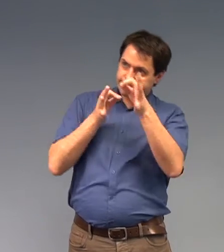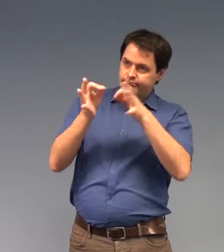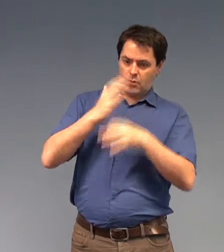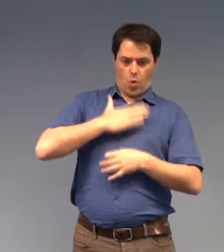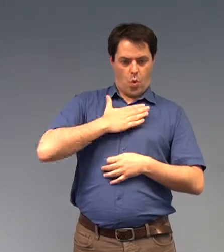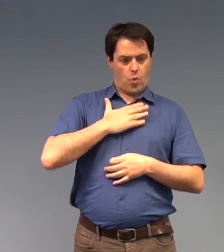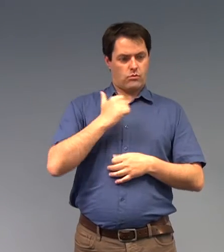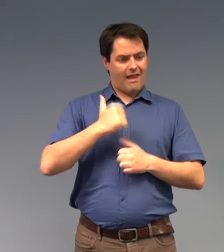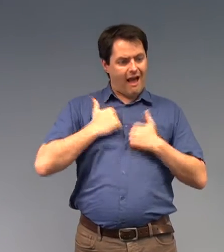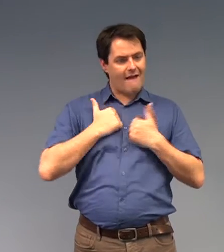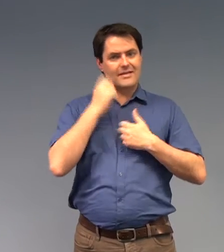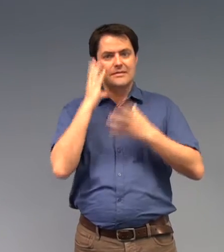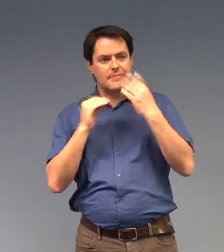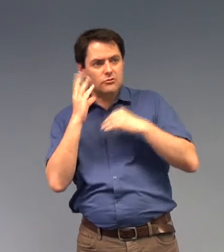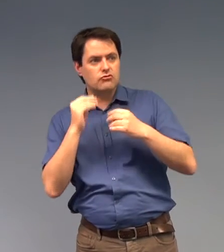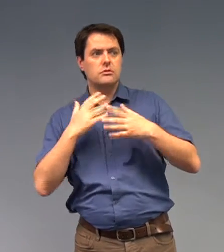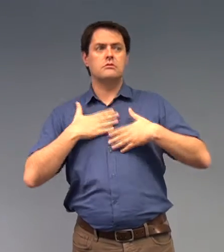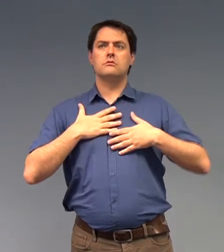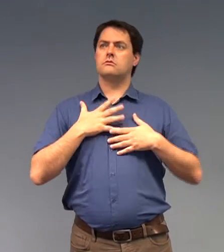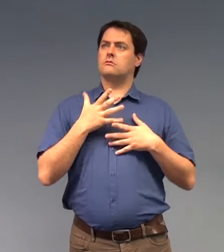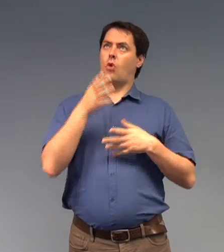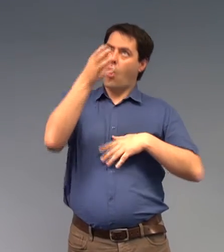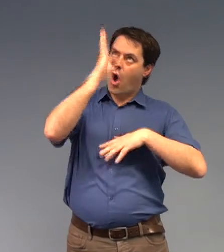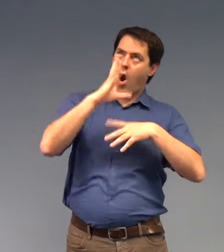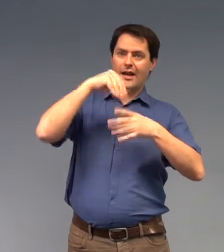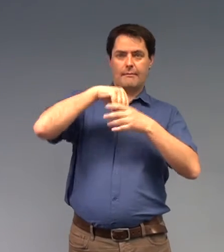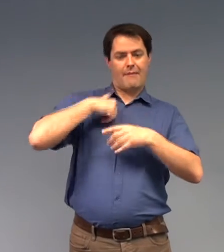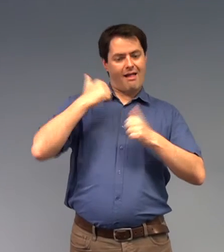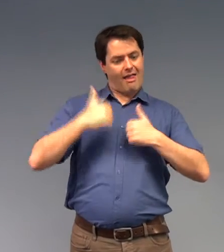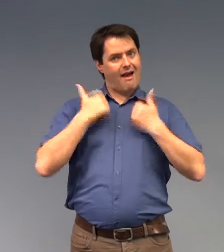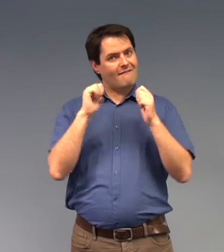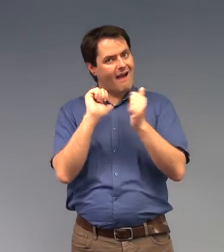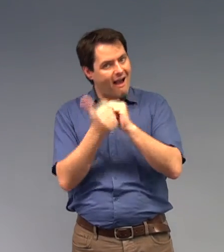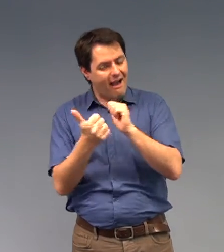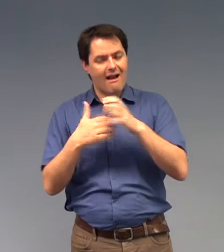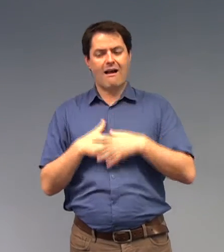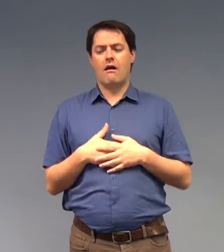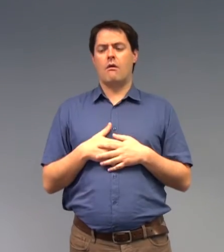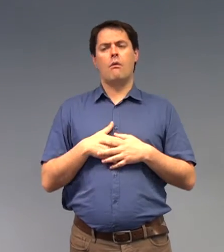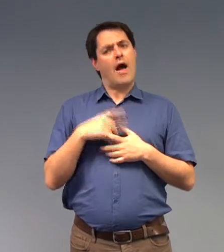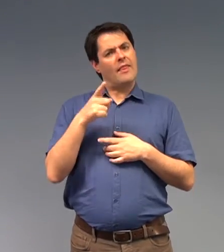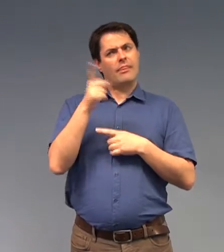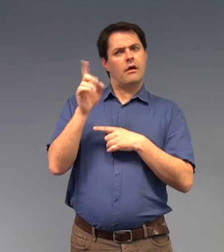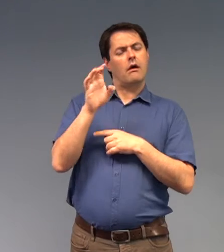it would have meant needing to witness God in your life.